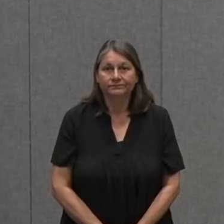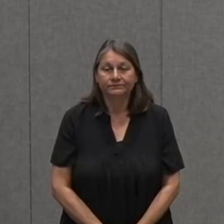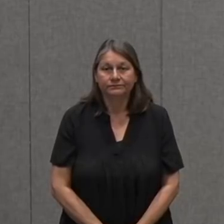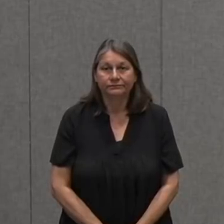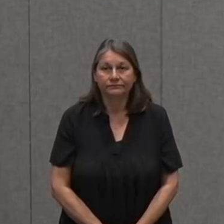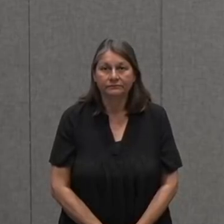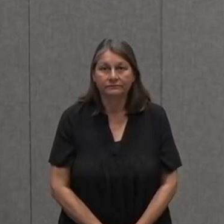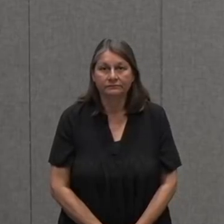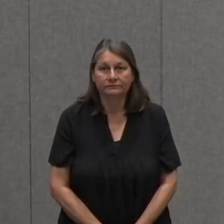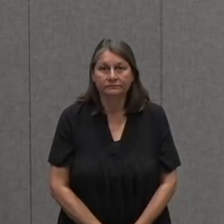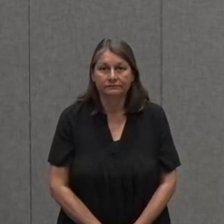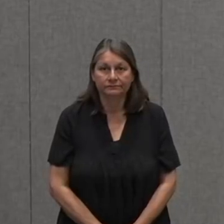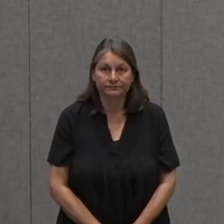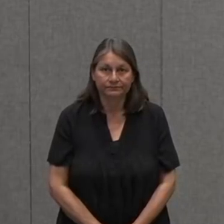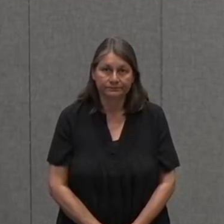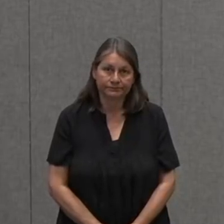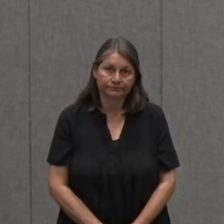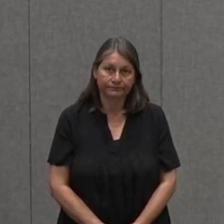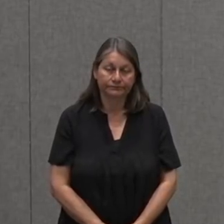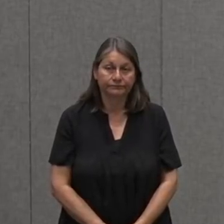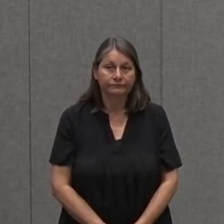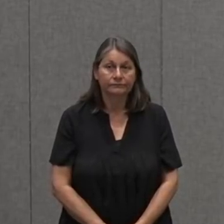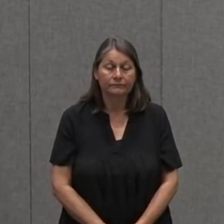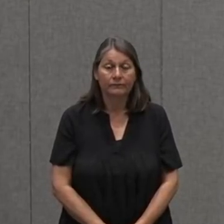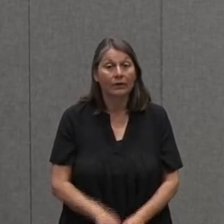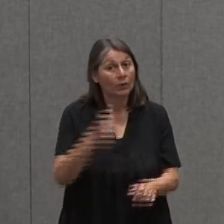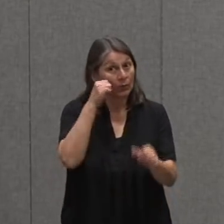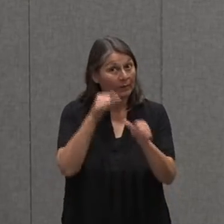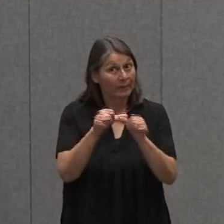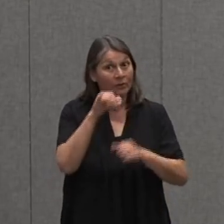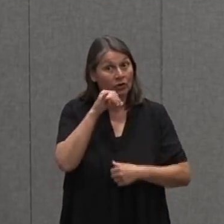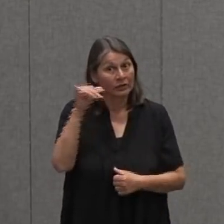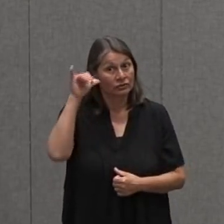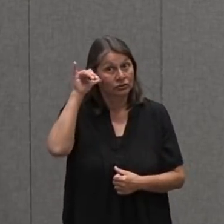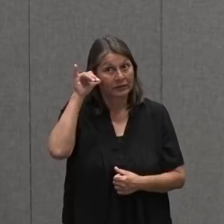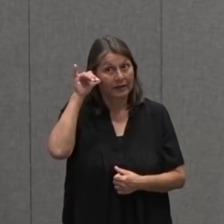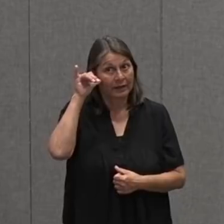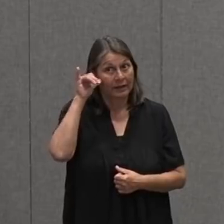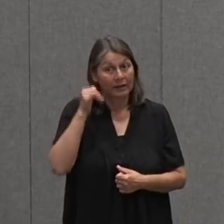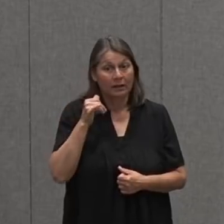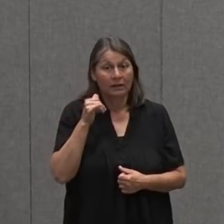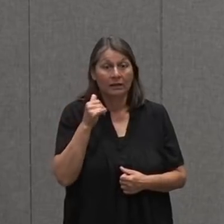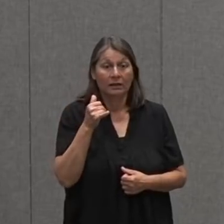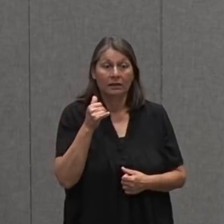Okay, so yesterday we started by talking about brainstorming,